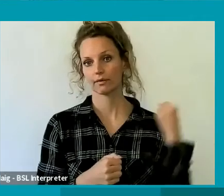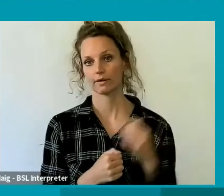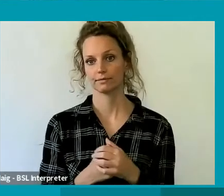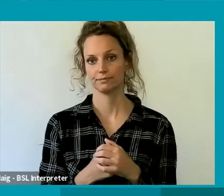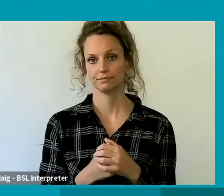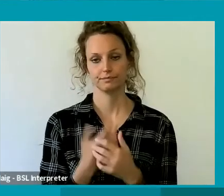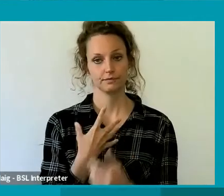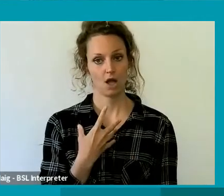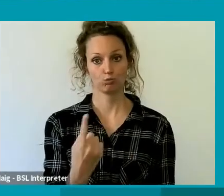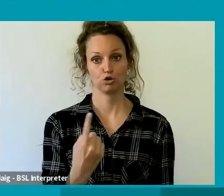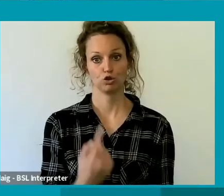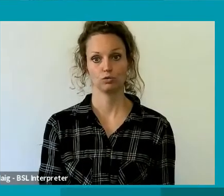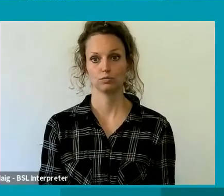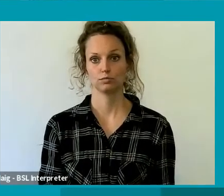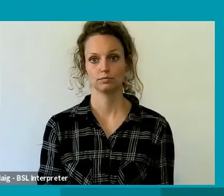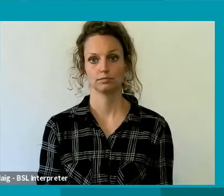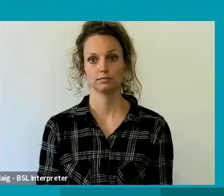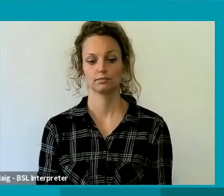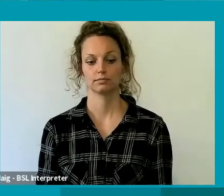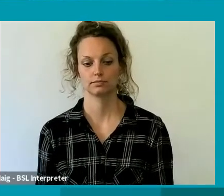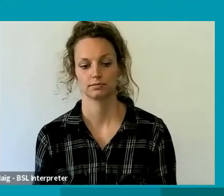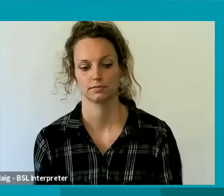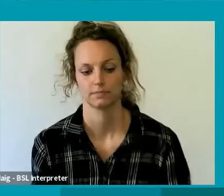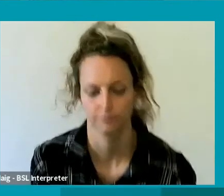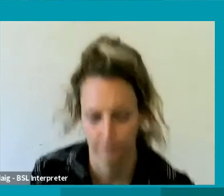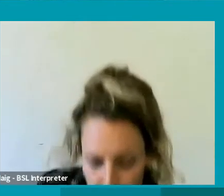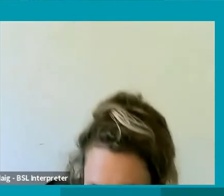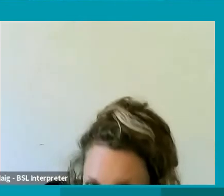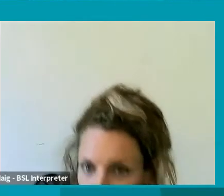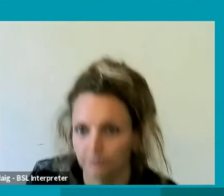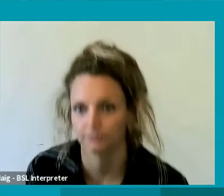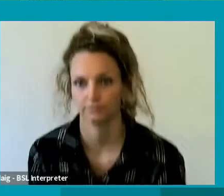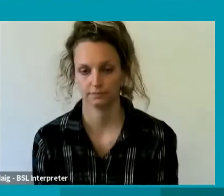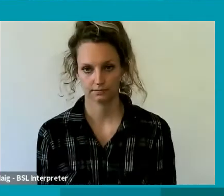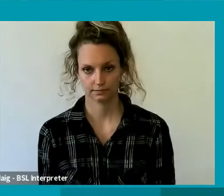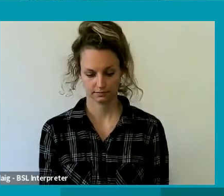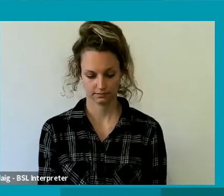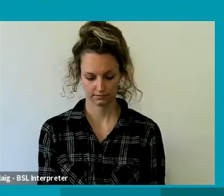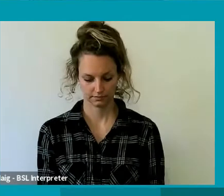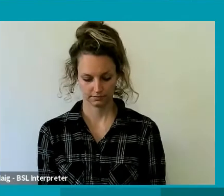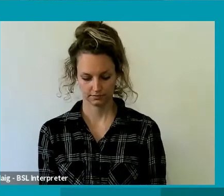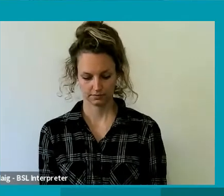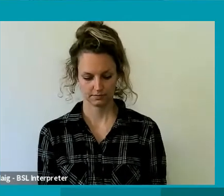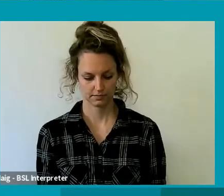So, I've chosen to share a my neuro diversity and this is how